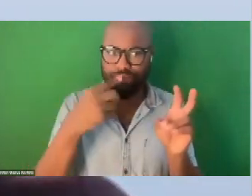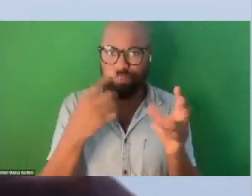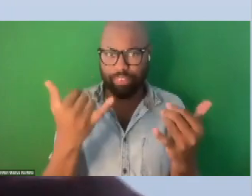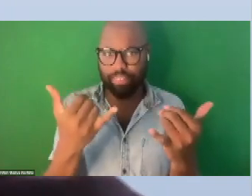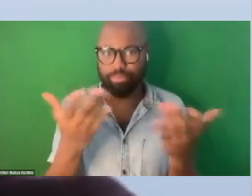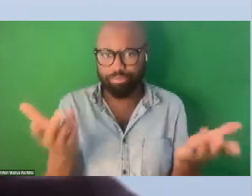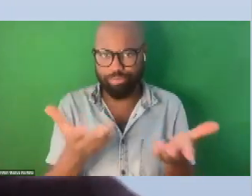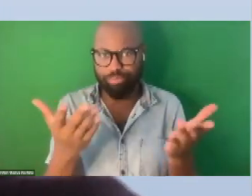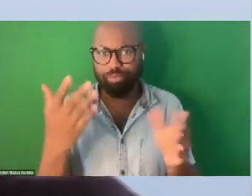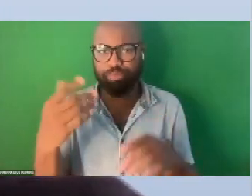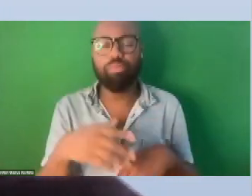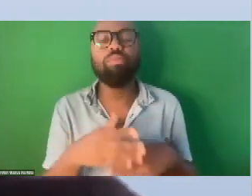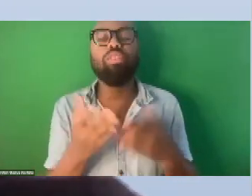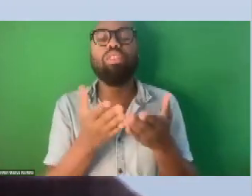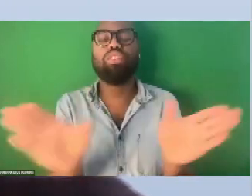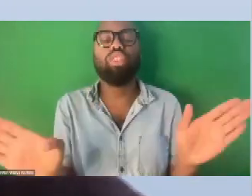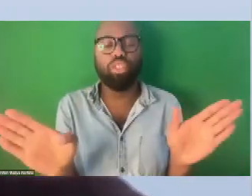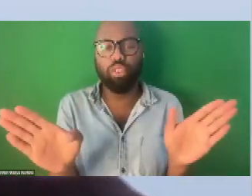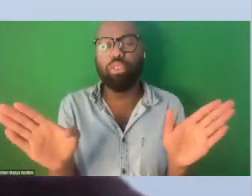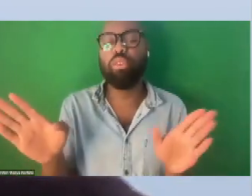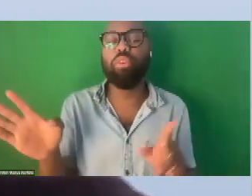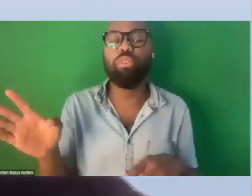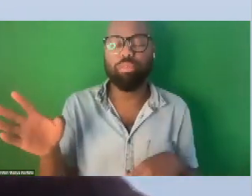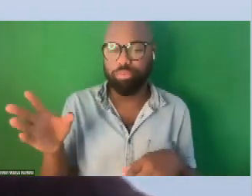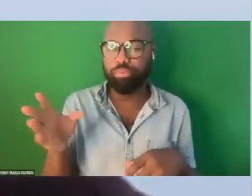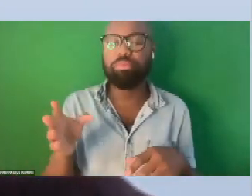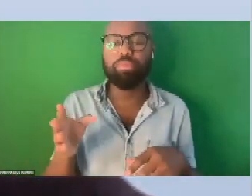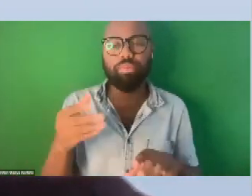has avoided facing this for a long, long time.